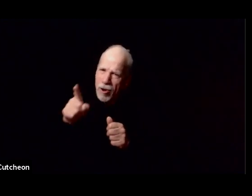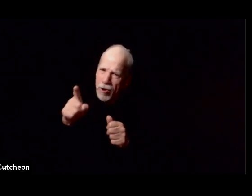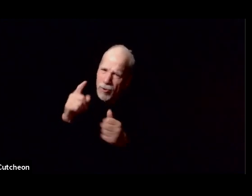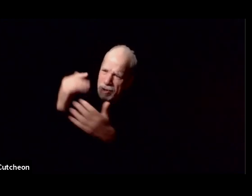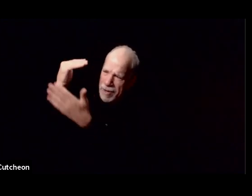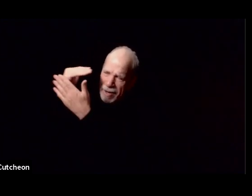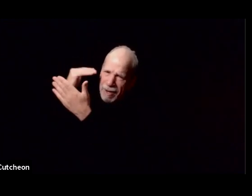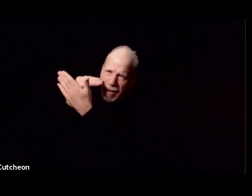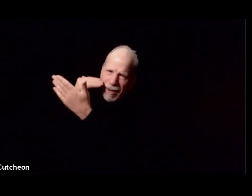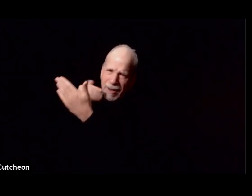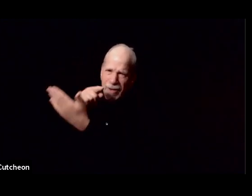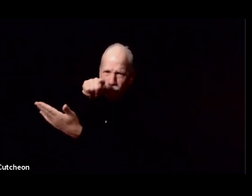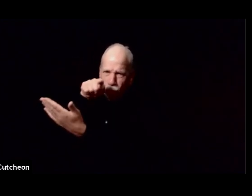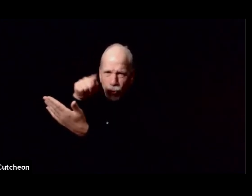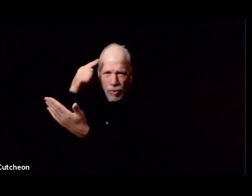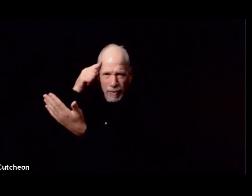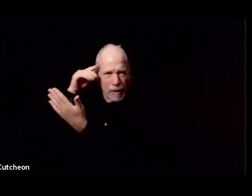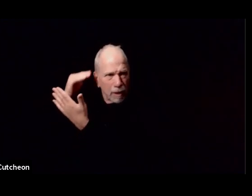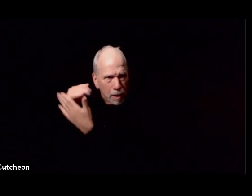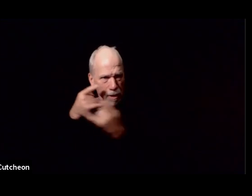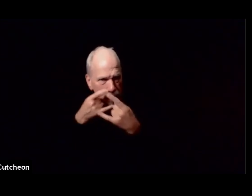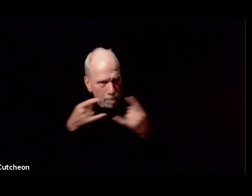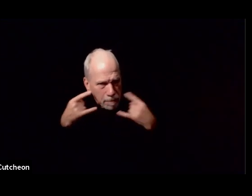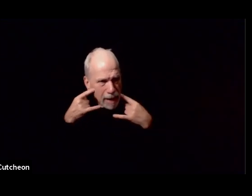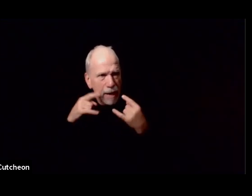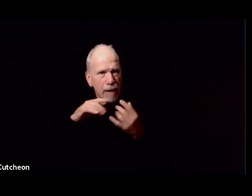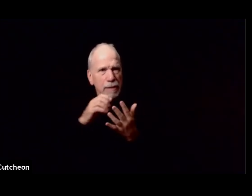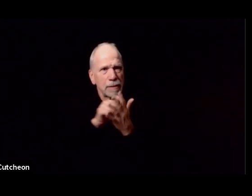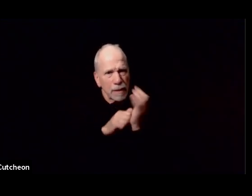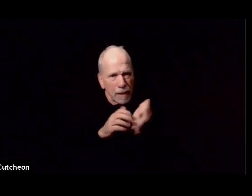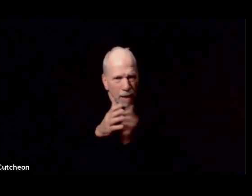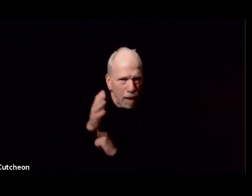said, it needs to be an individual risk benefit calculation.